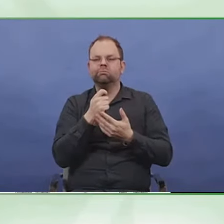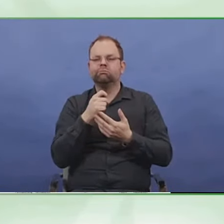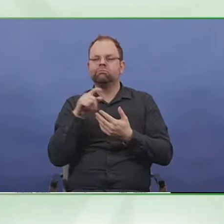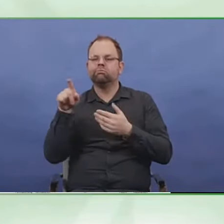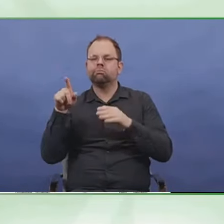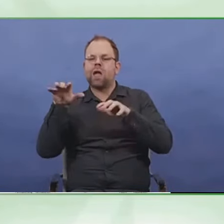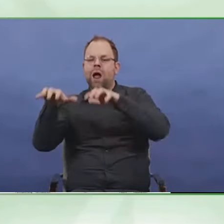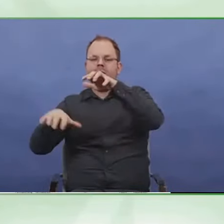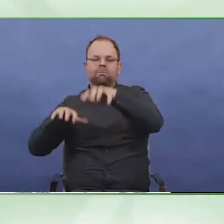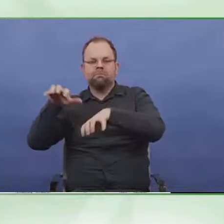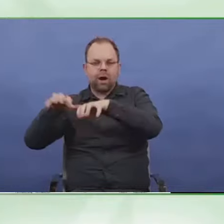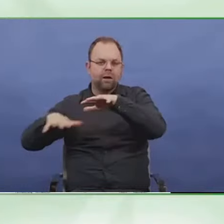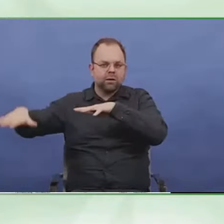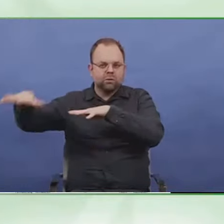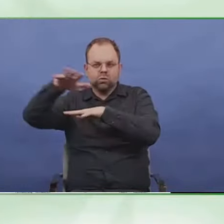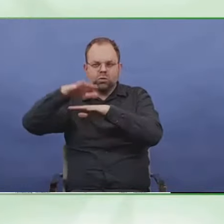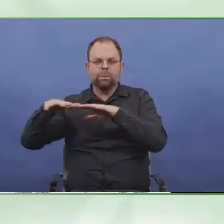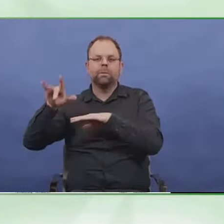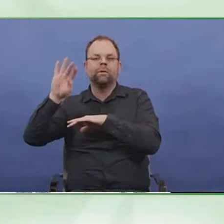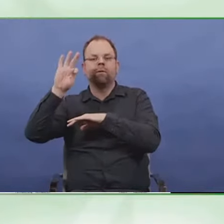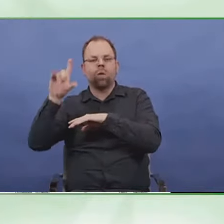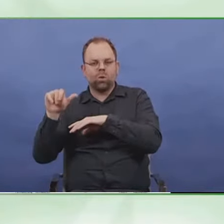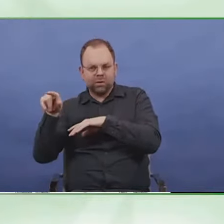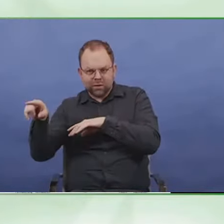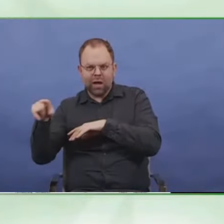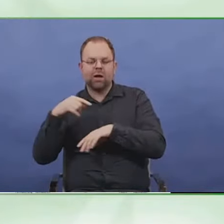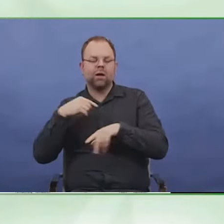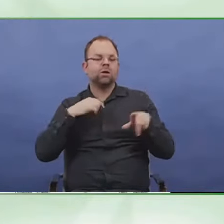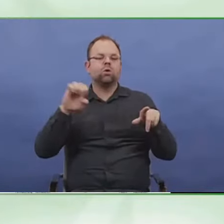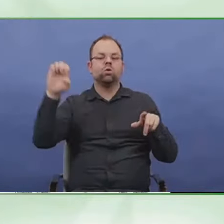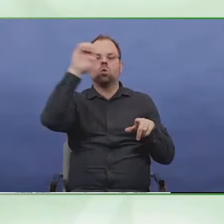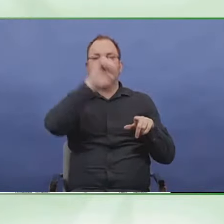importance of accessibility and inclusion and ties that global